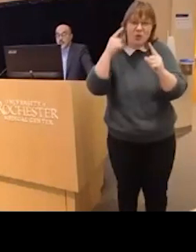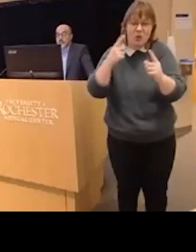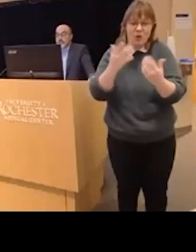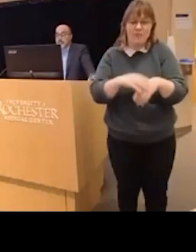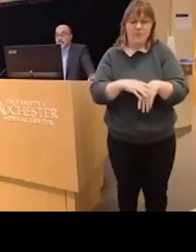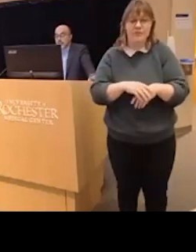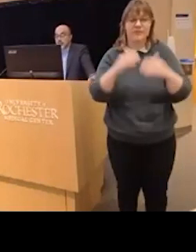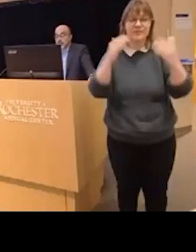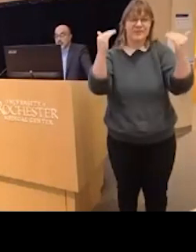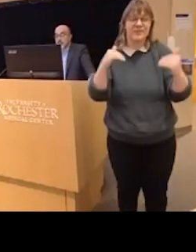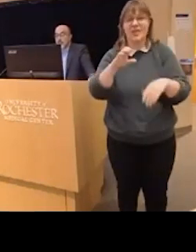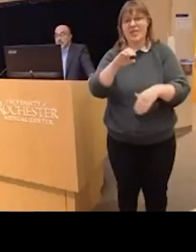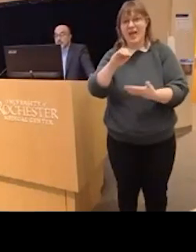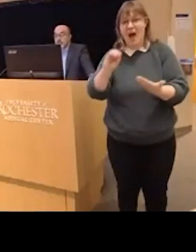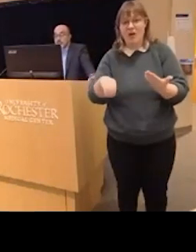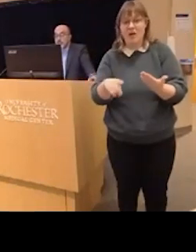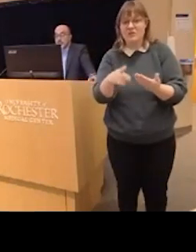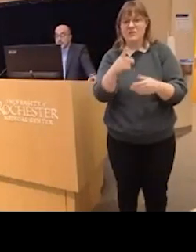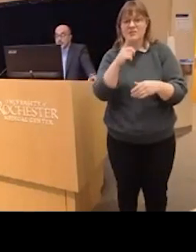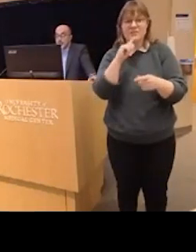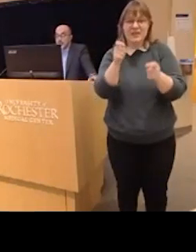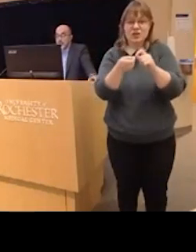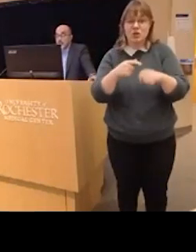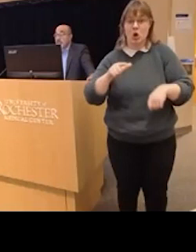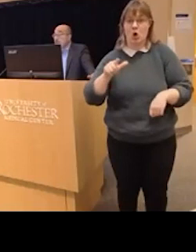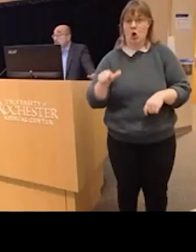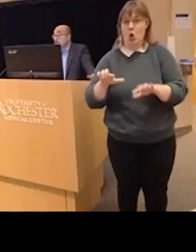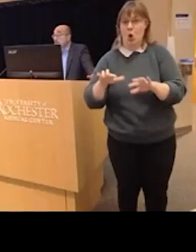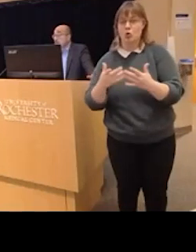their impression of change the low group reported being very much improved well minimally improved